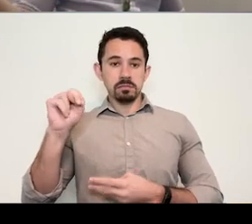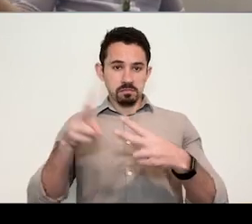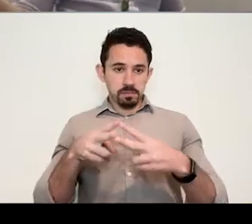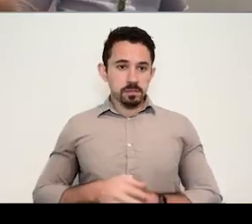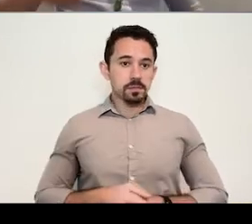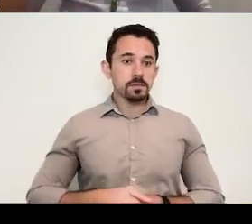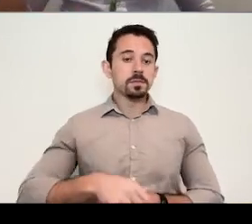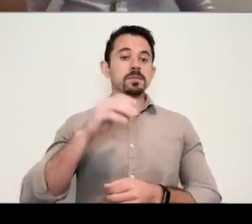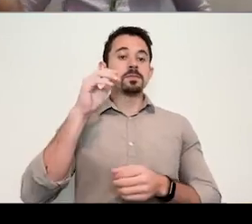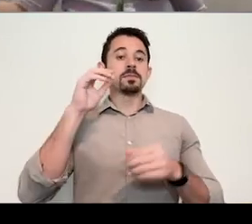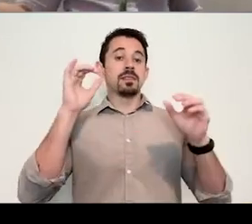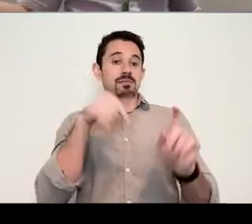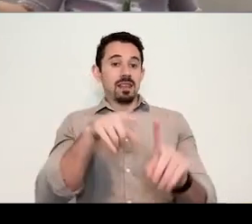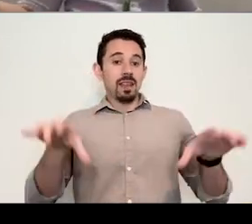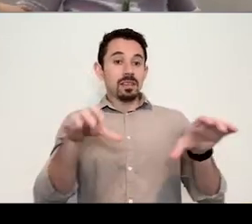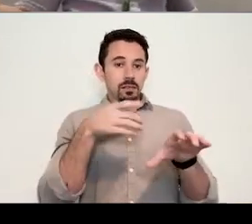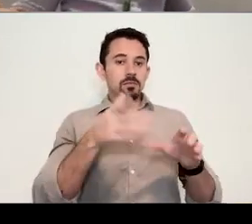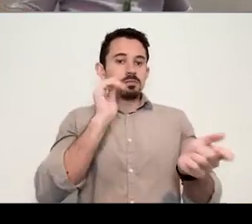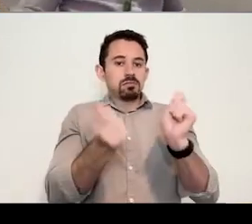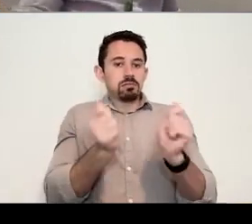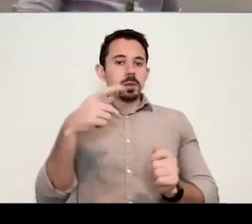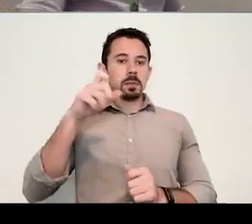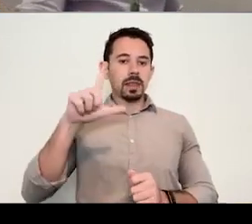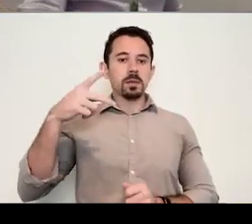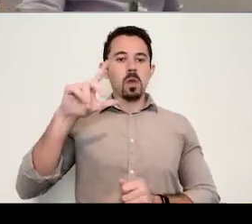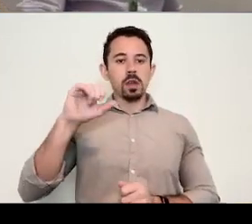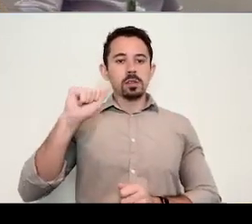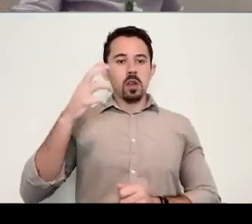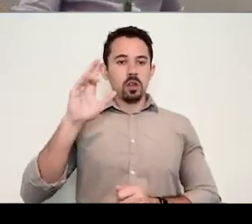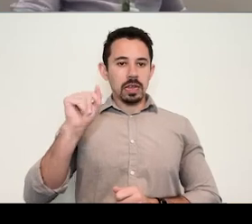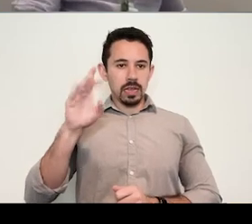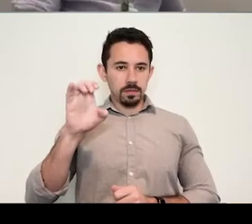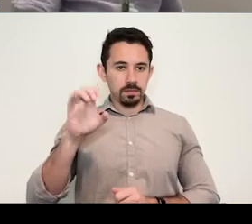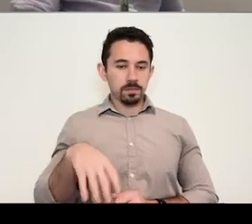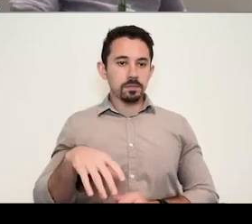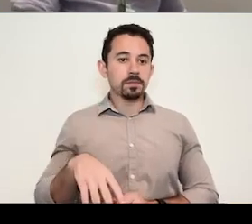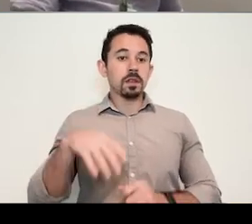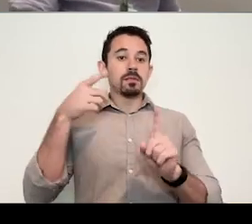this. So we set out to determine this where I optimized the protocol to isolate Pel and provided